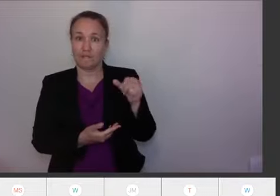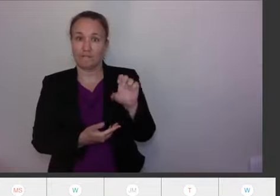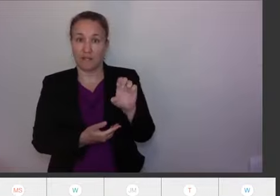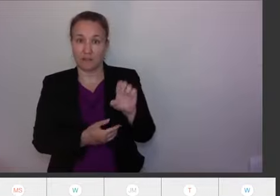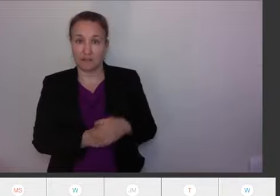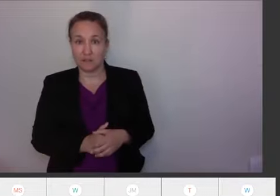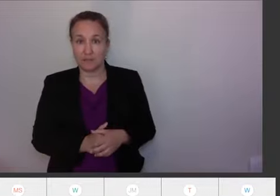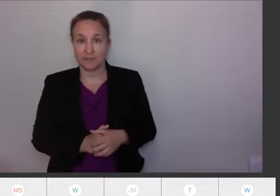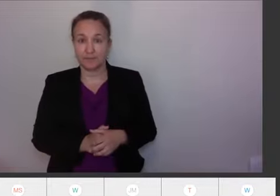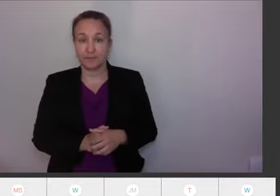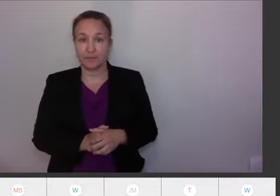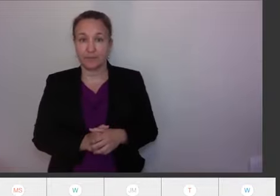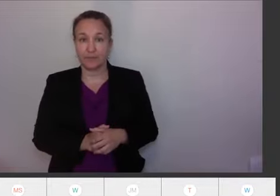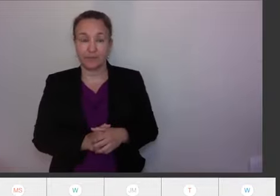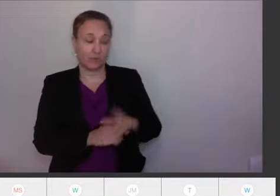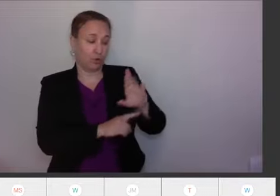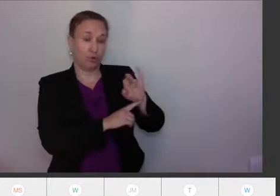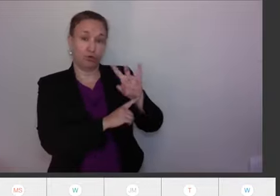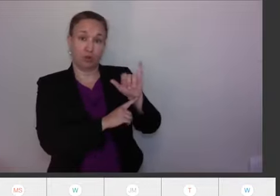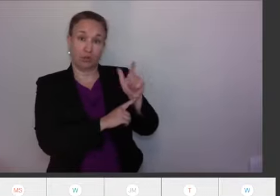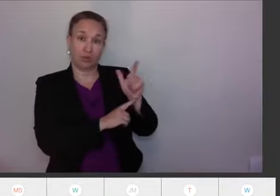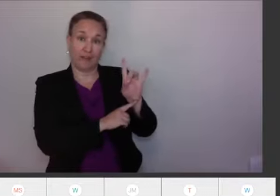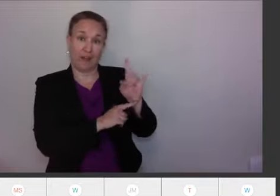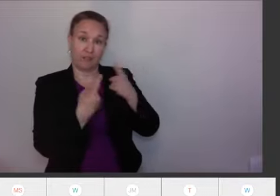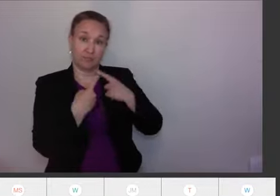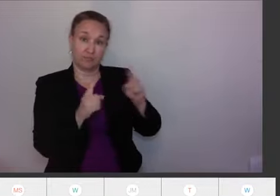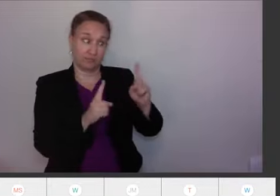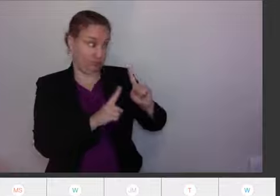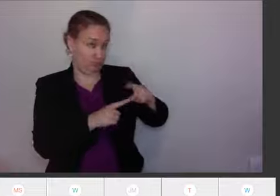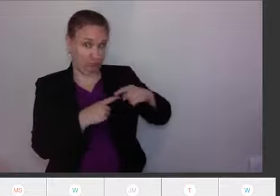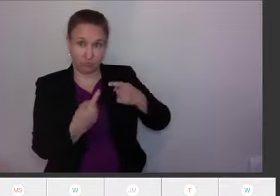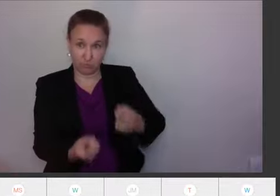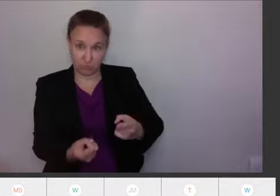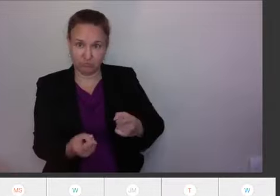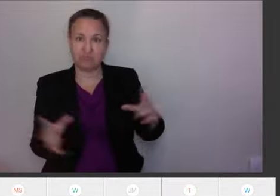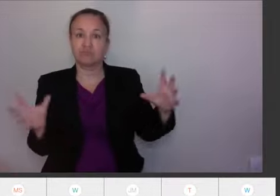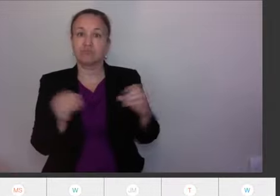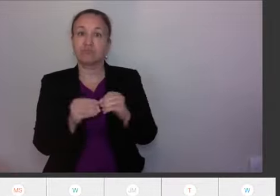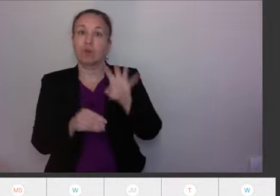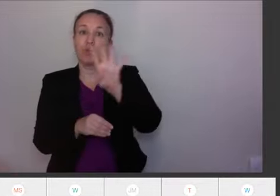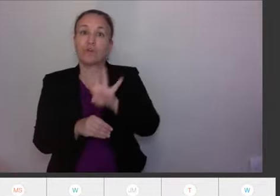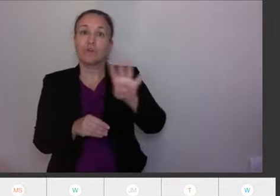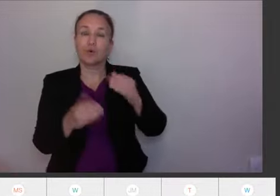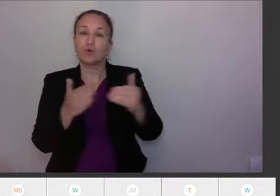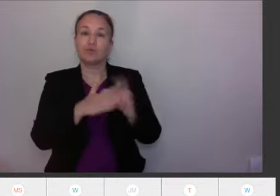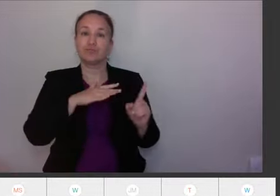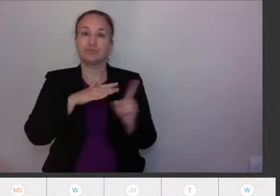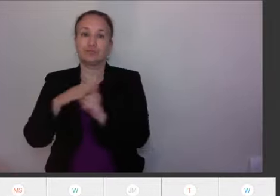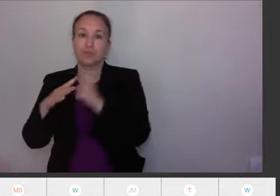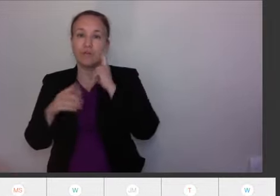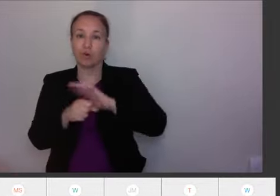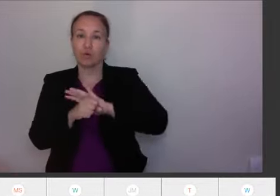since our july 28 press release we have 44 new cases of covid 19 reported in